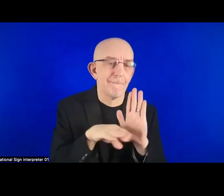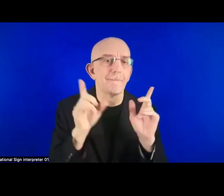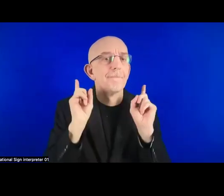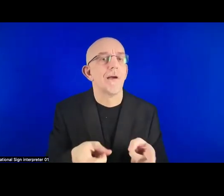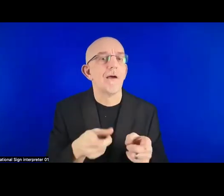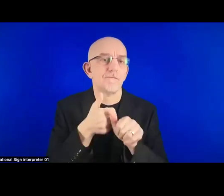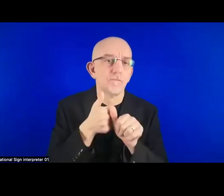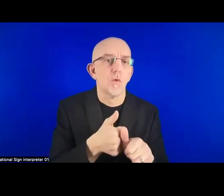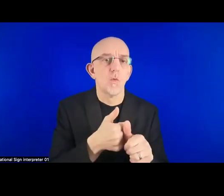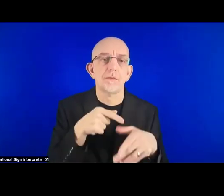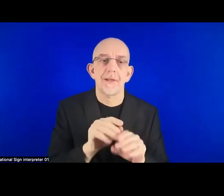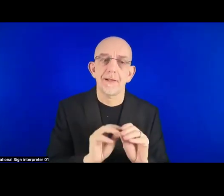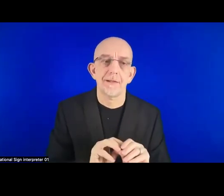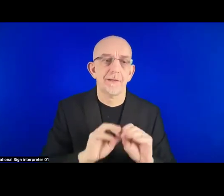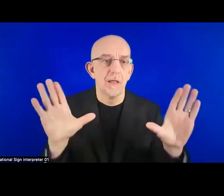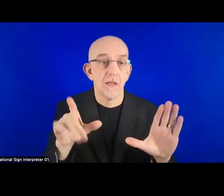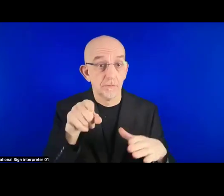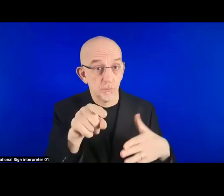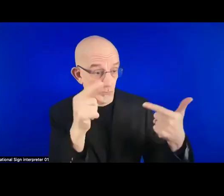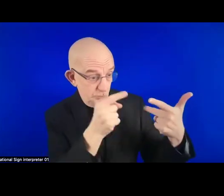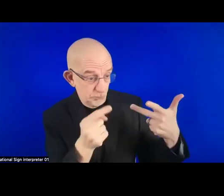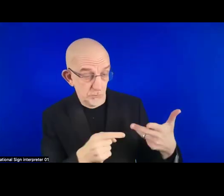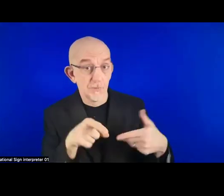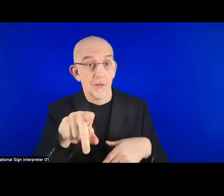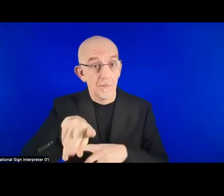the point of application. So I am afraid there is no flexibility with that one, but